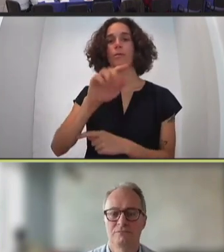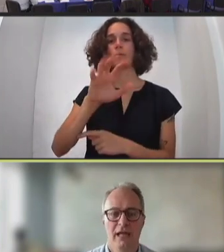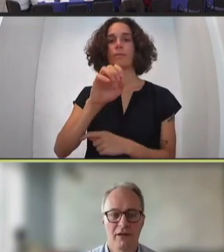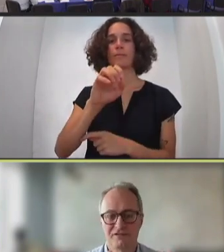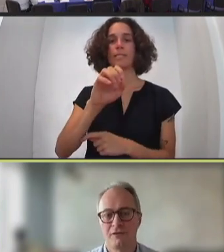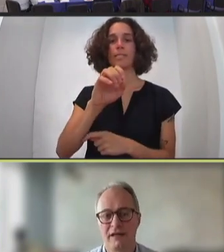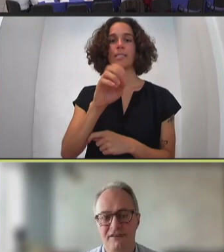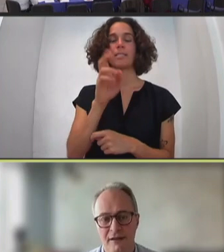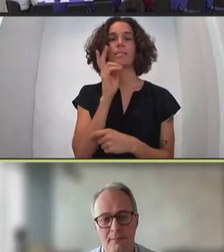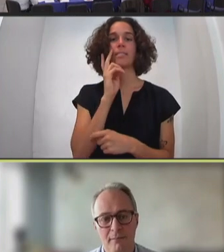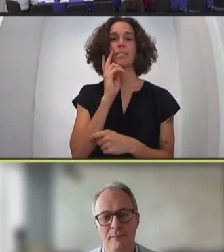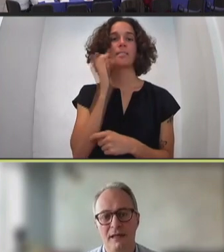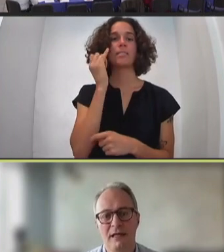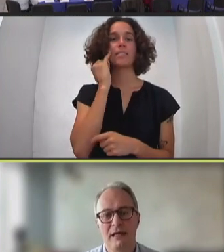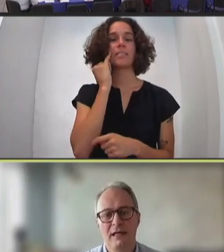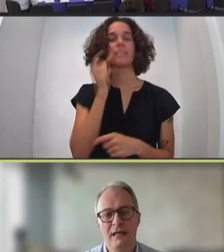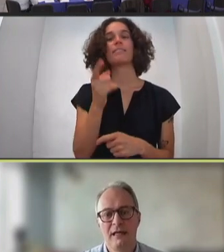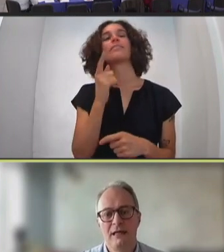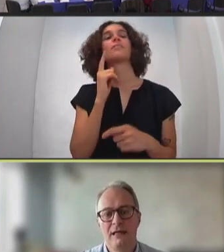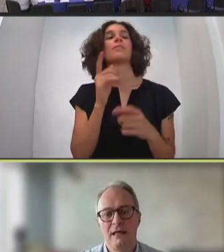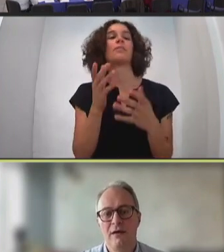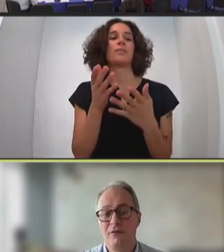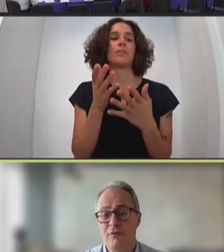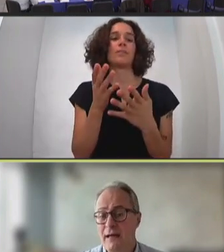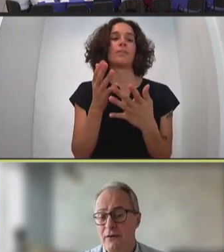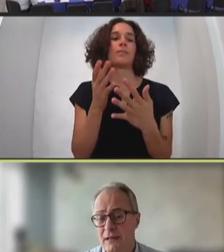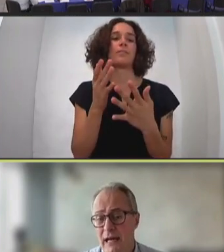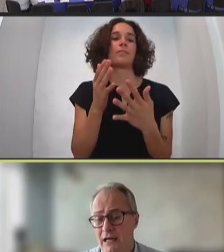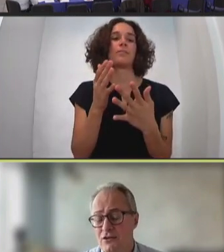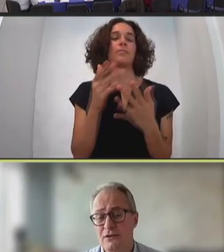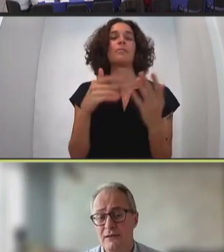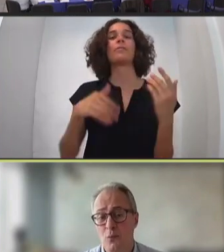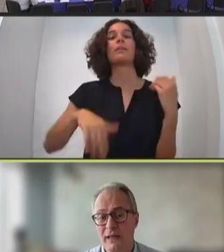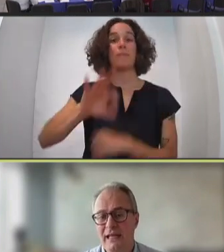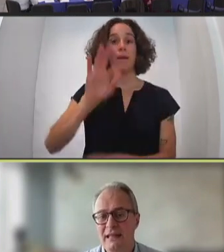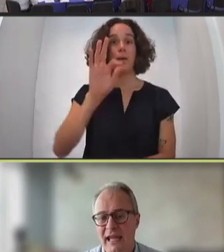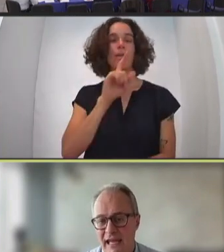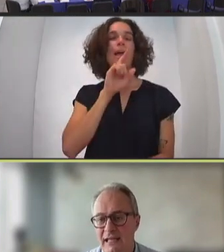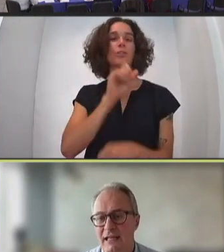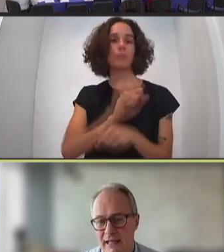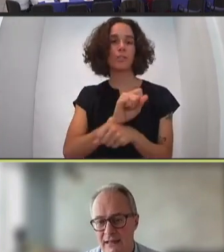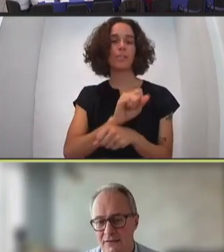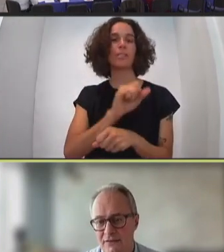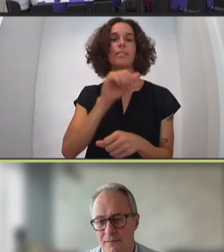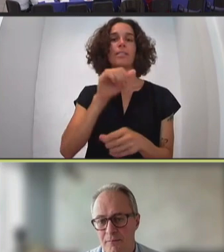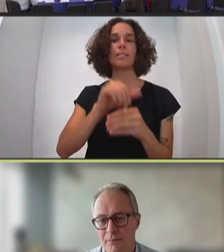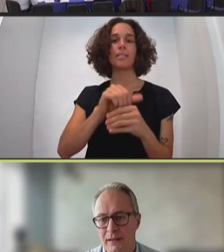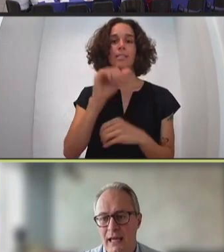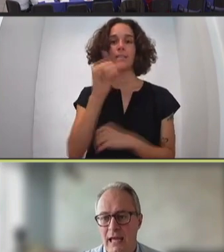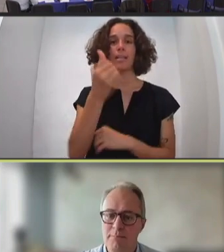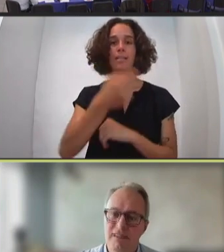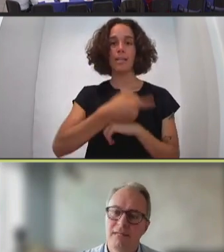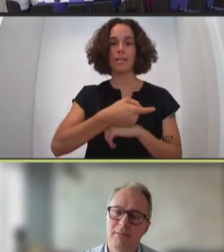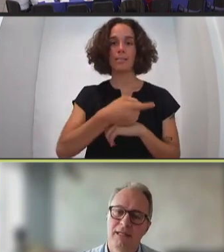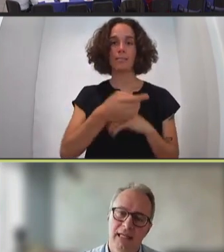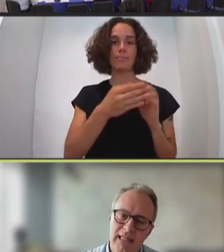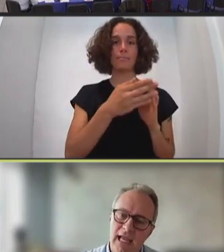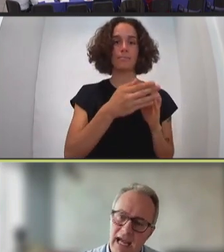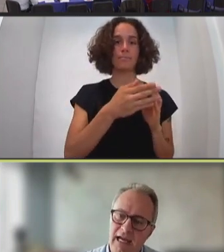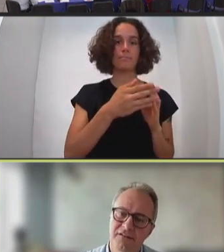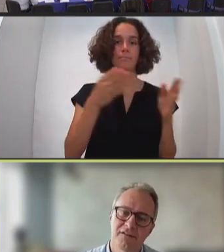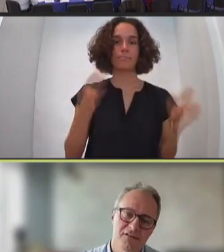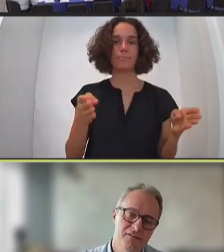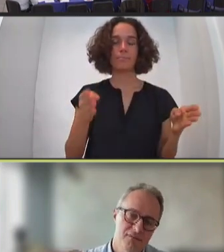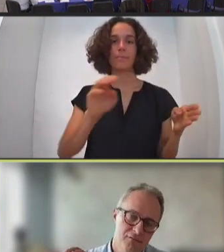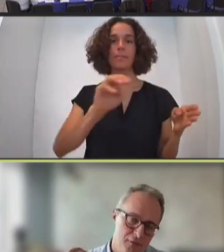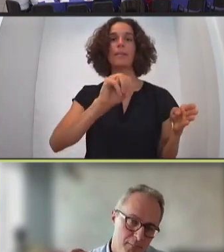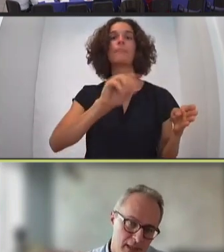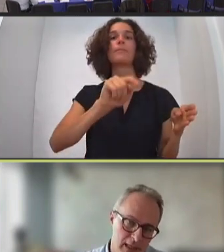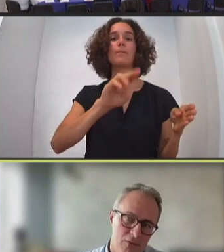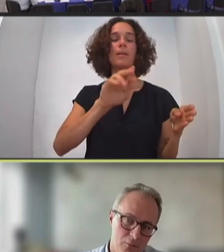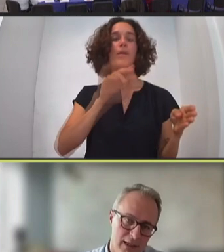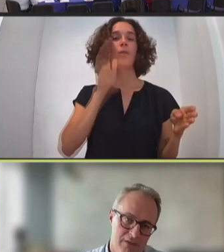we aerosolized them. We found that actually, within 10 days, Mtb gets access from the airways